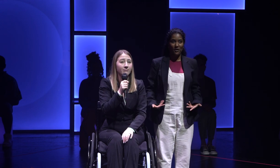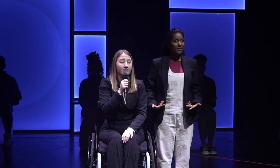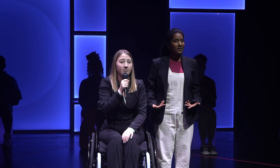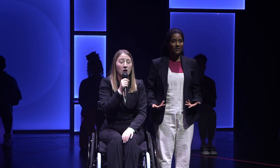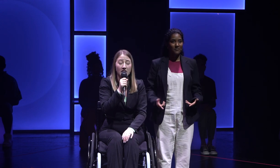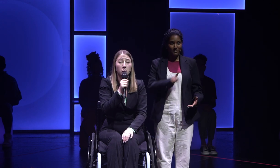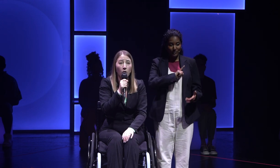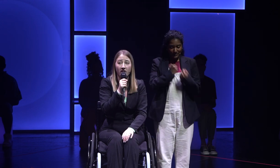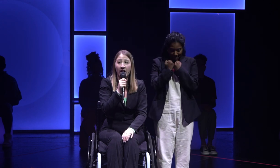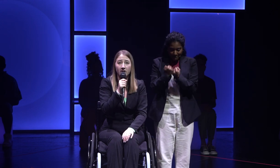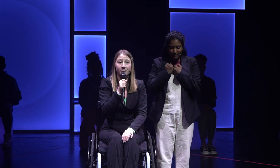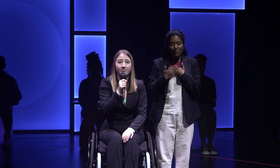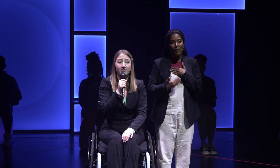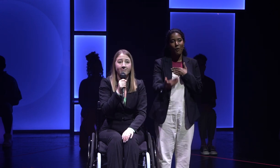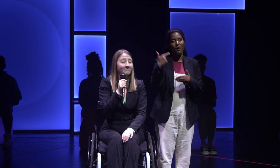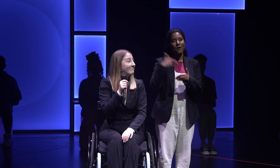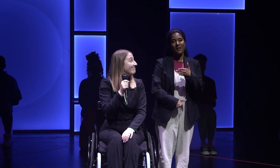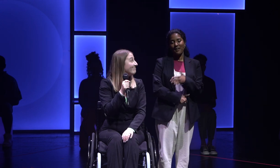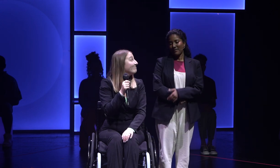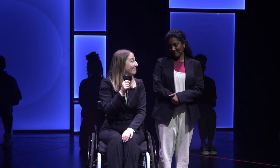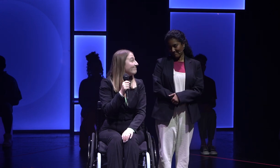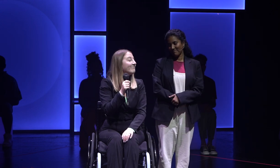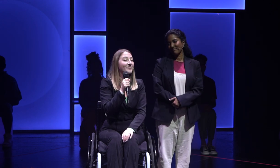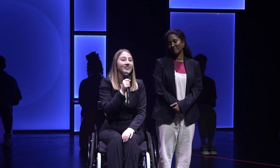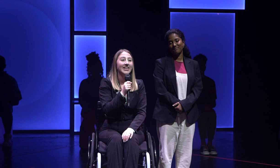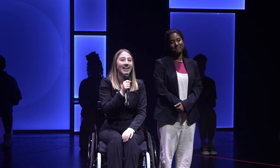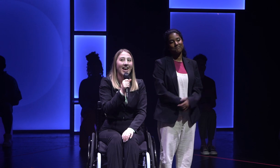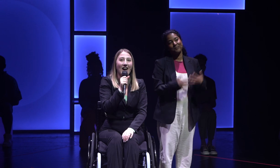Cos I'm more than that.